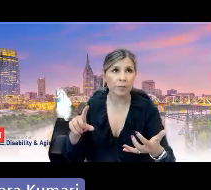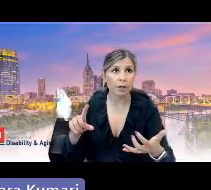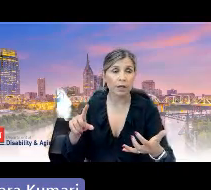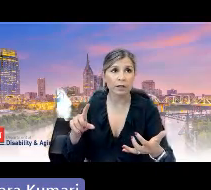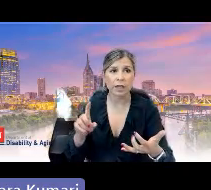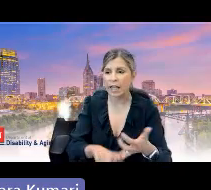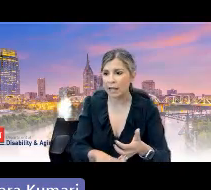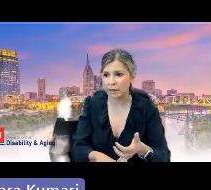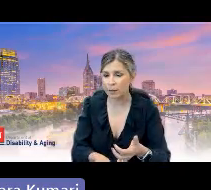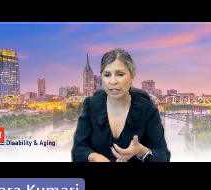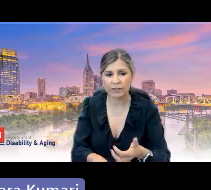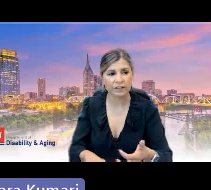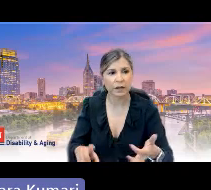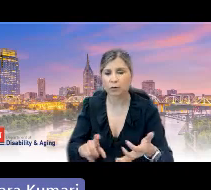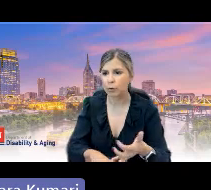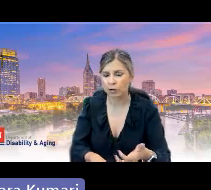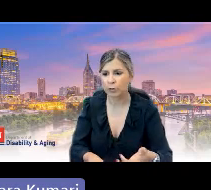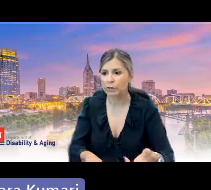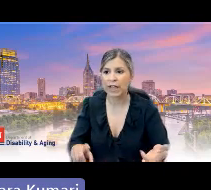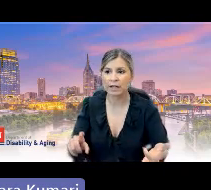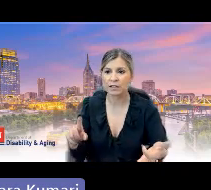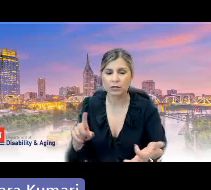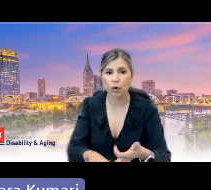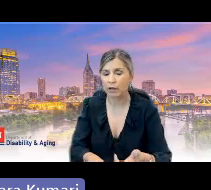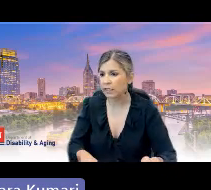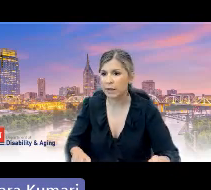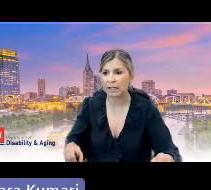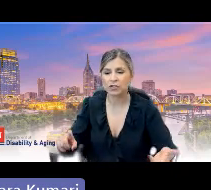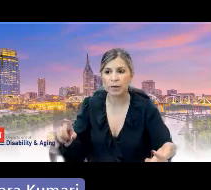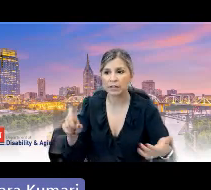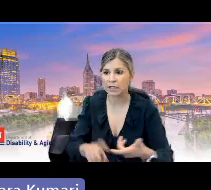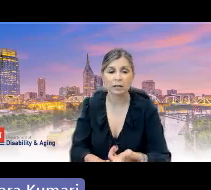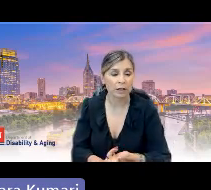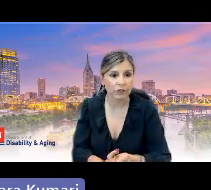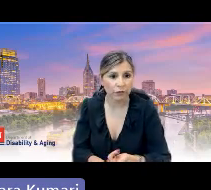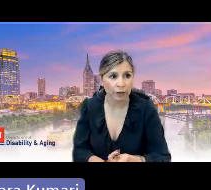investigate reportable events, quality management and a lot of different